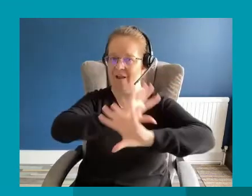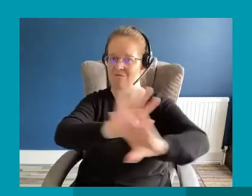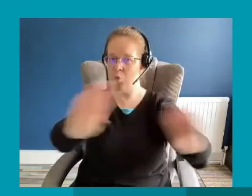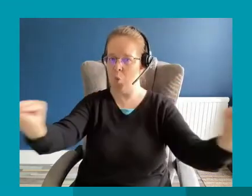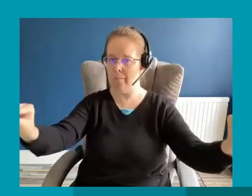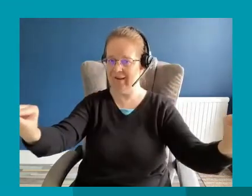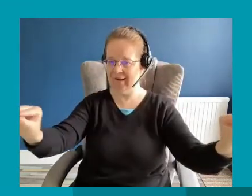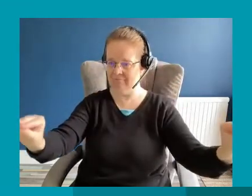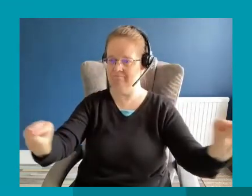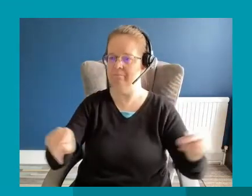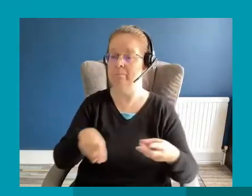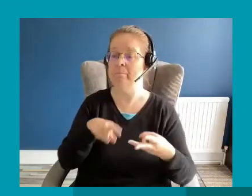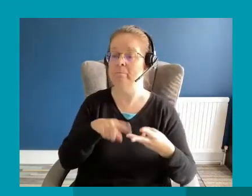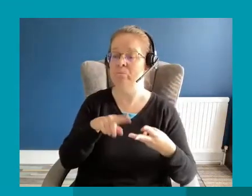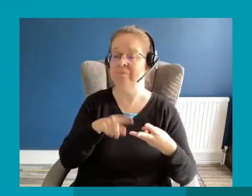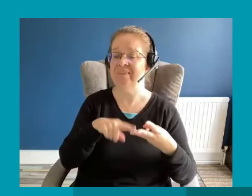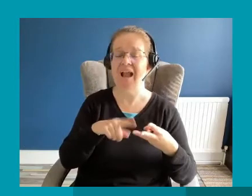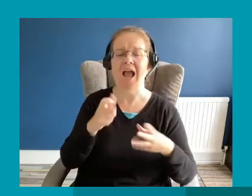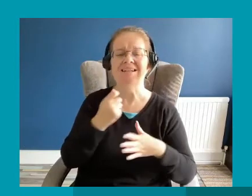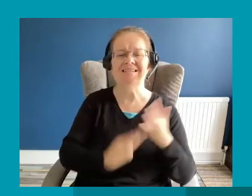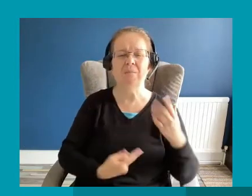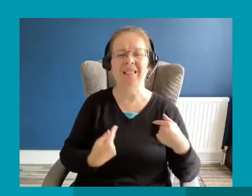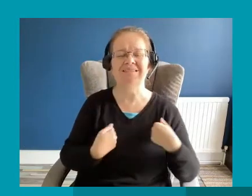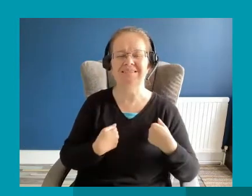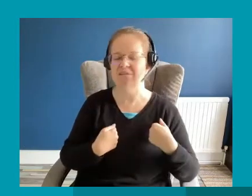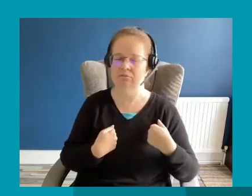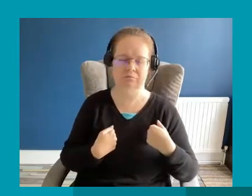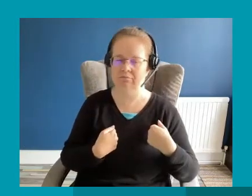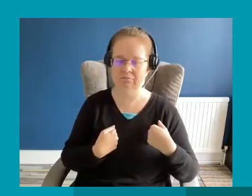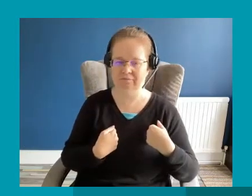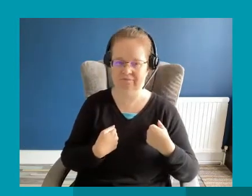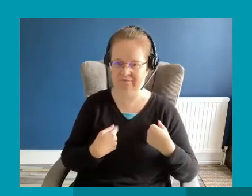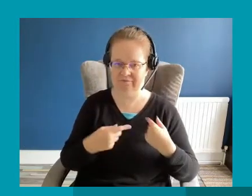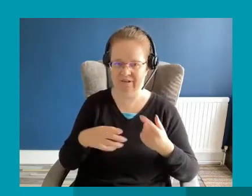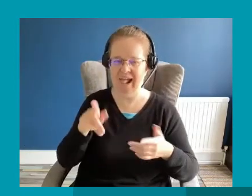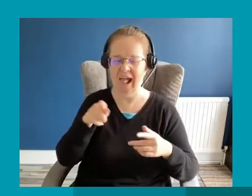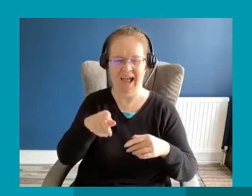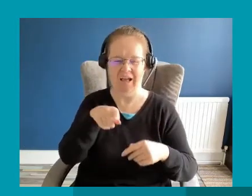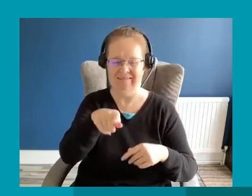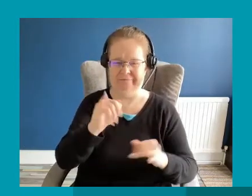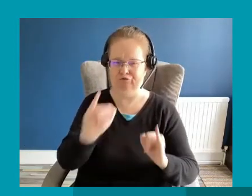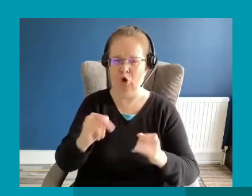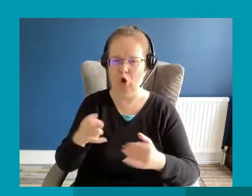point 3, what your disability isn't. This will debunk and demystify.